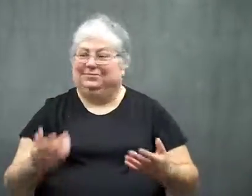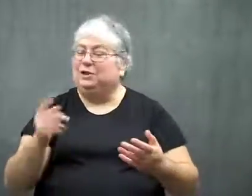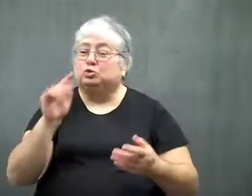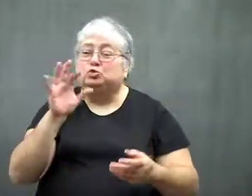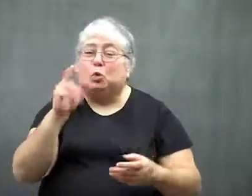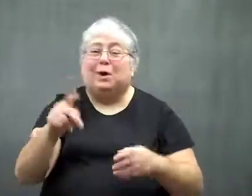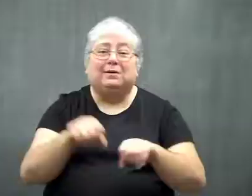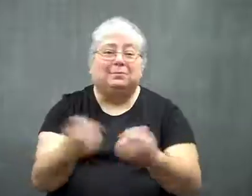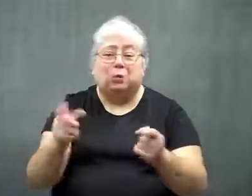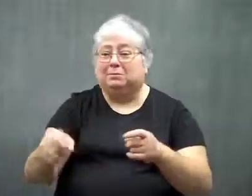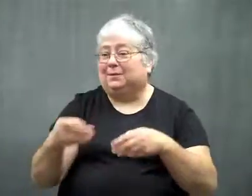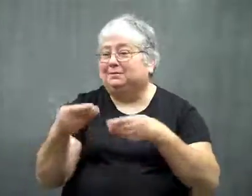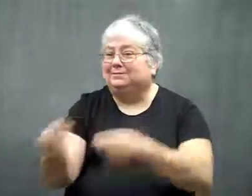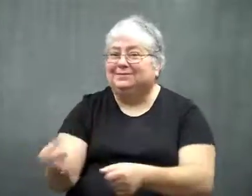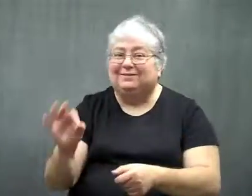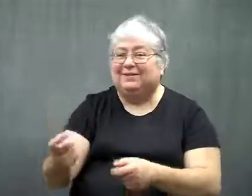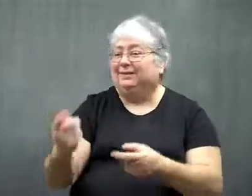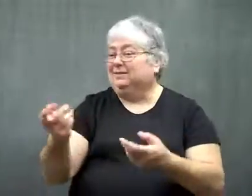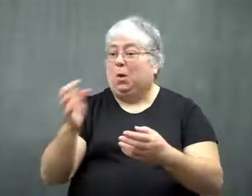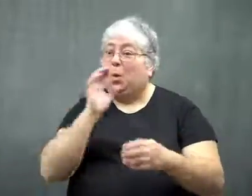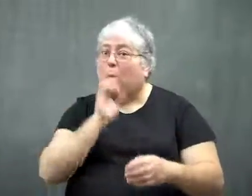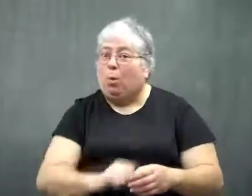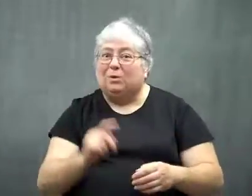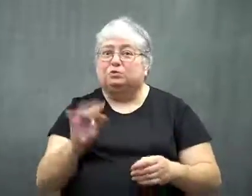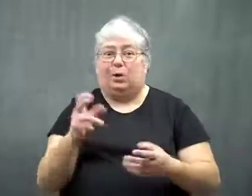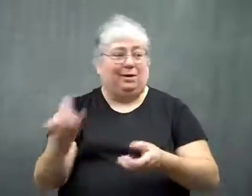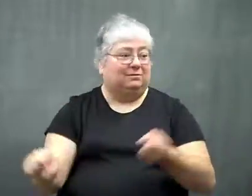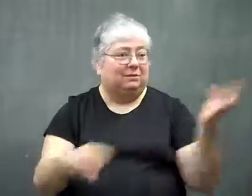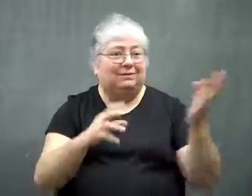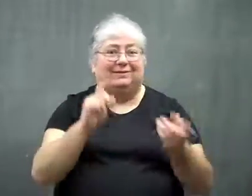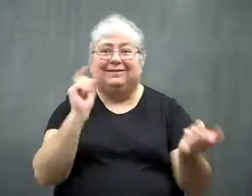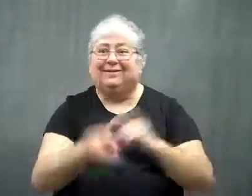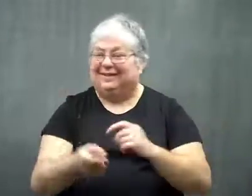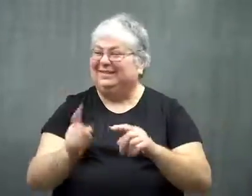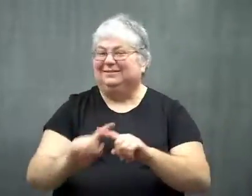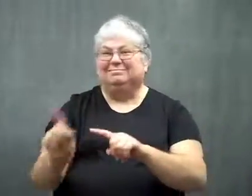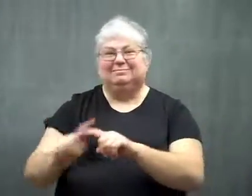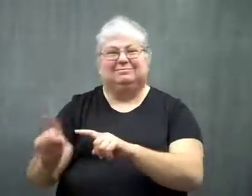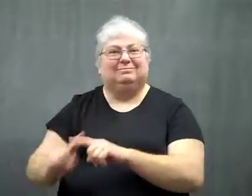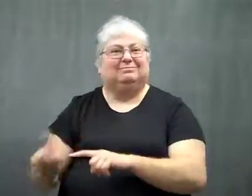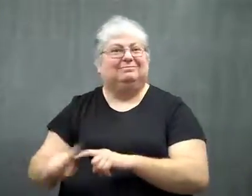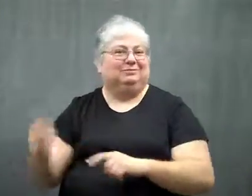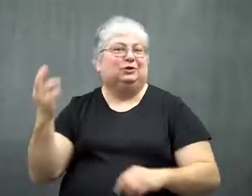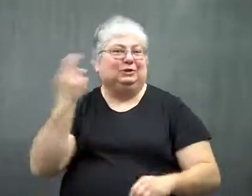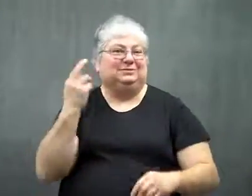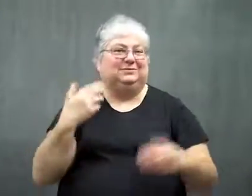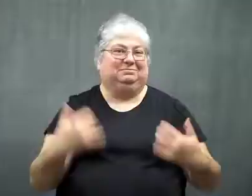The trucks need to be repaired when they break down.